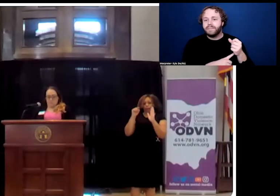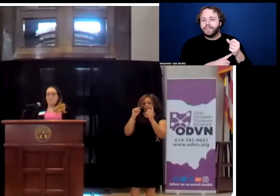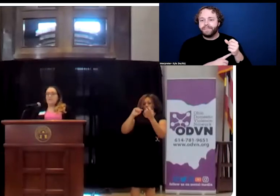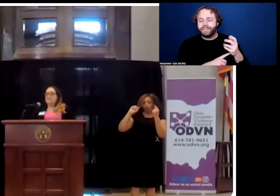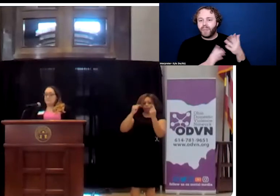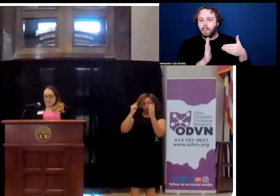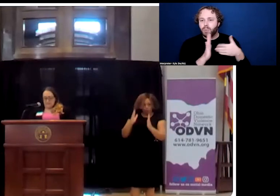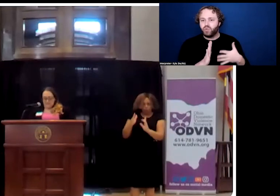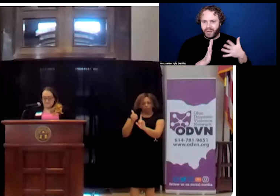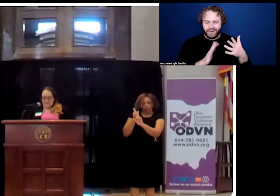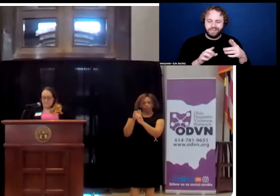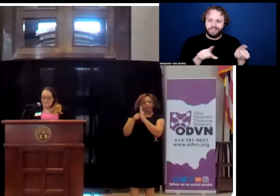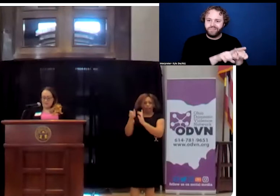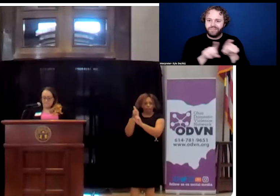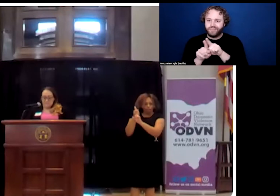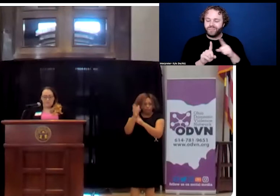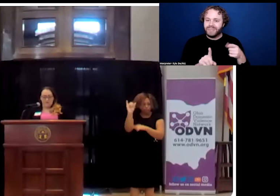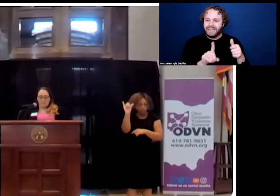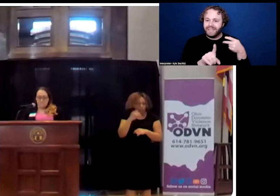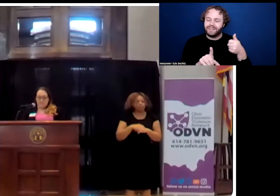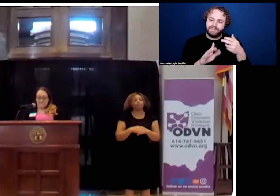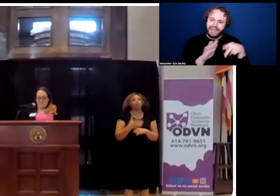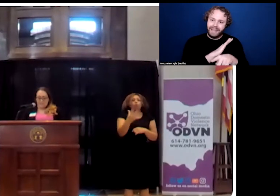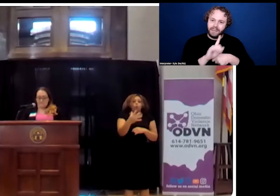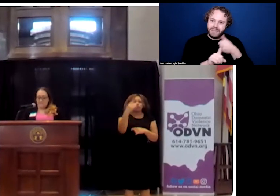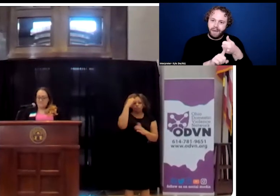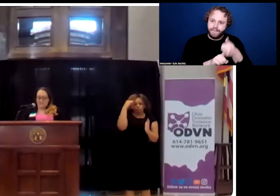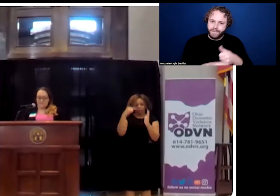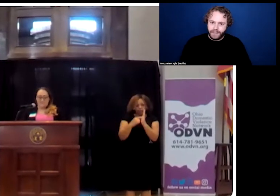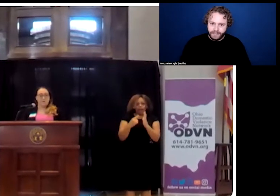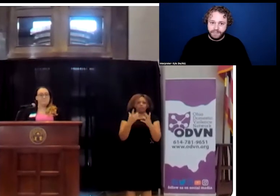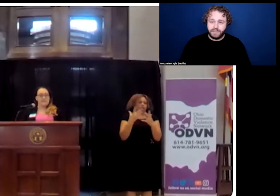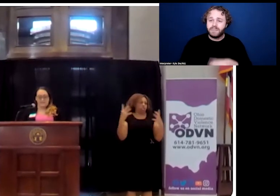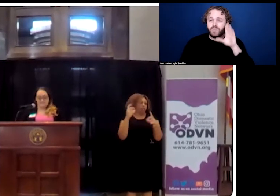We would like to recognize the countless hours law enforcement has spent investigating these homicides.